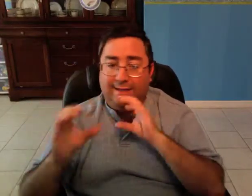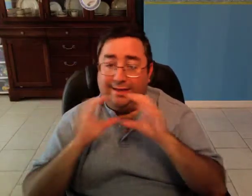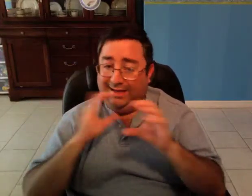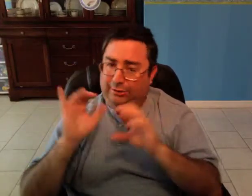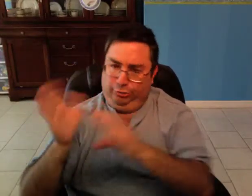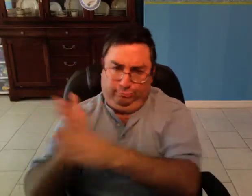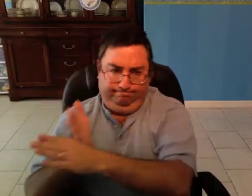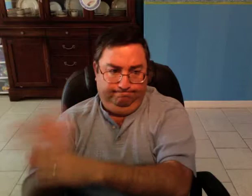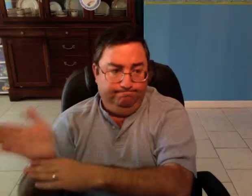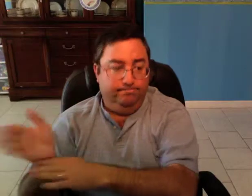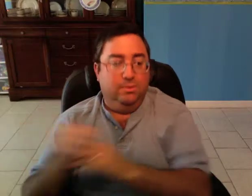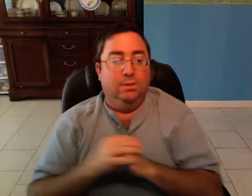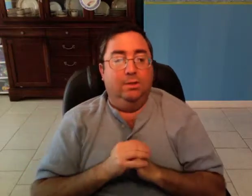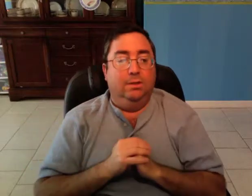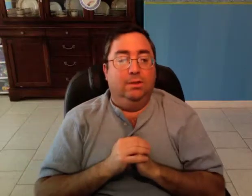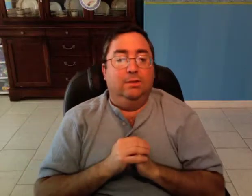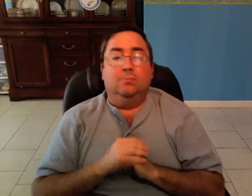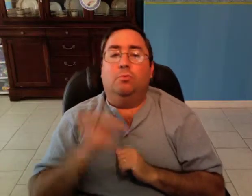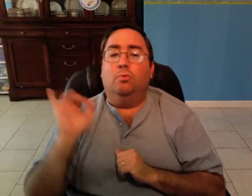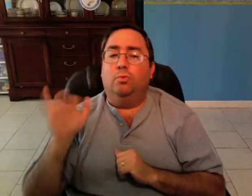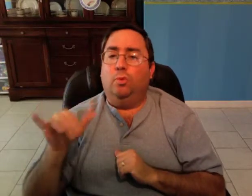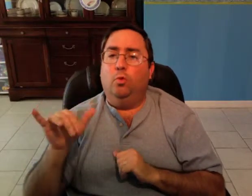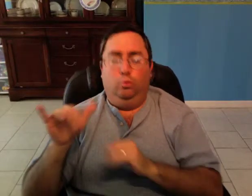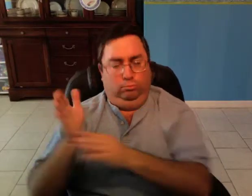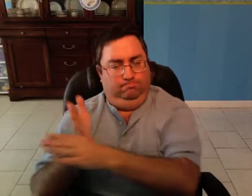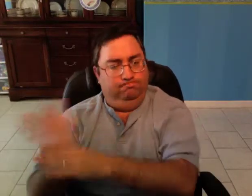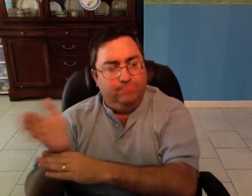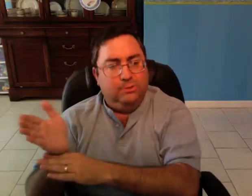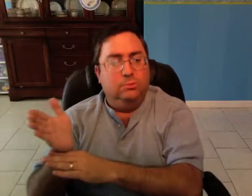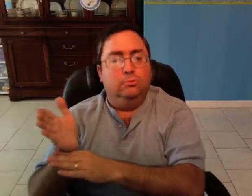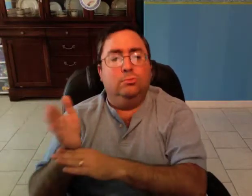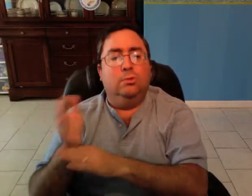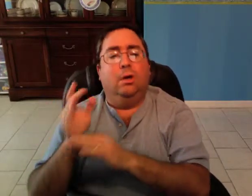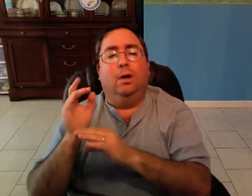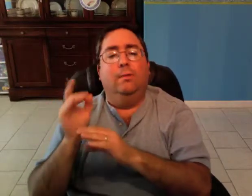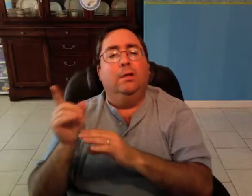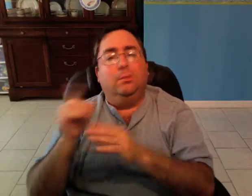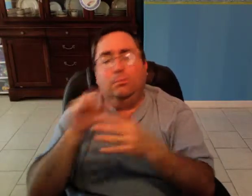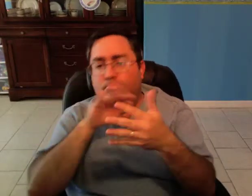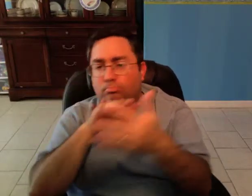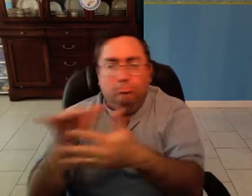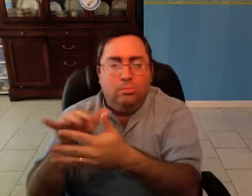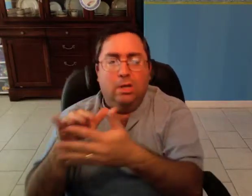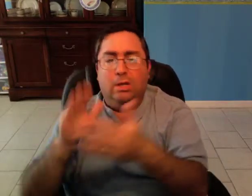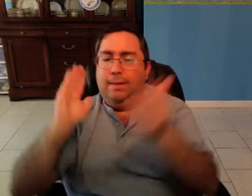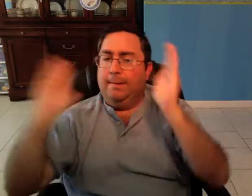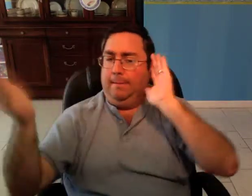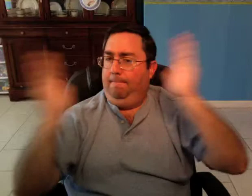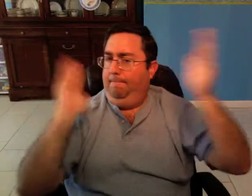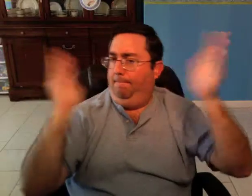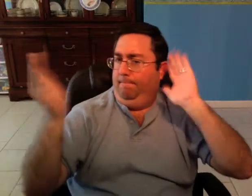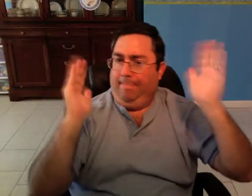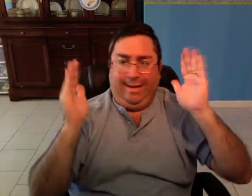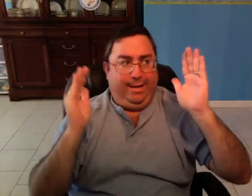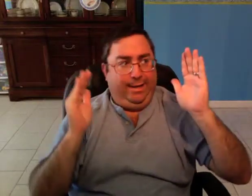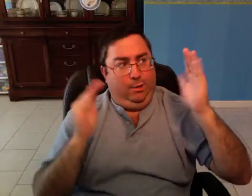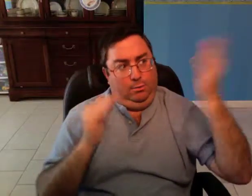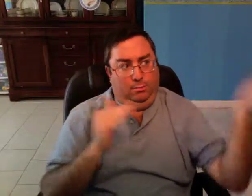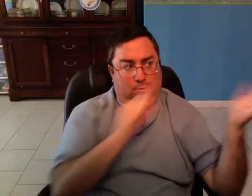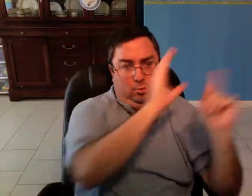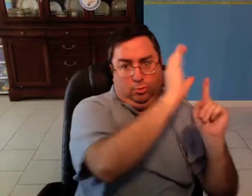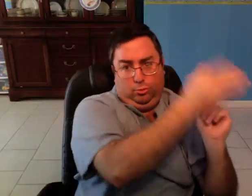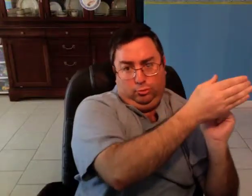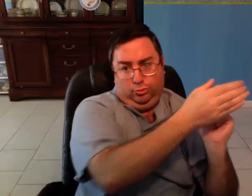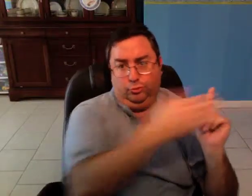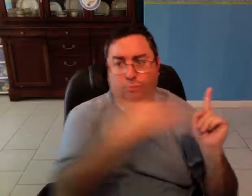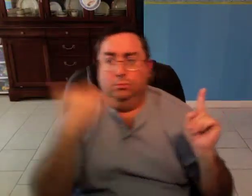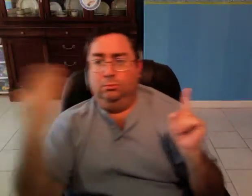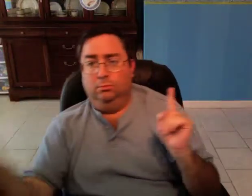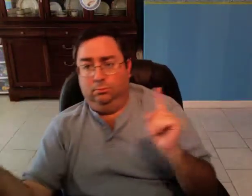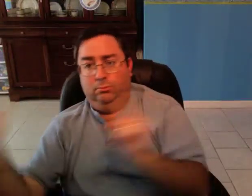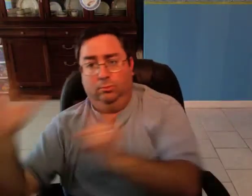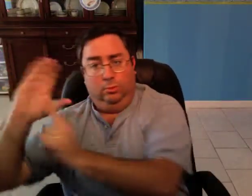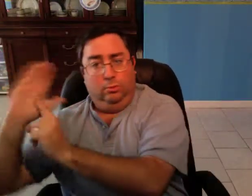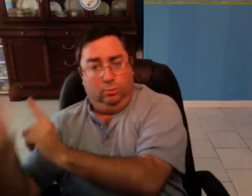Those fields compare cultures